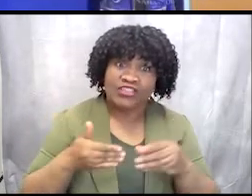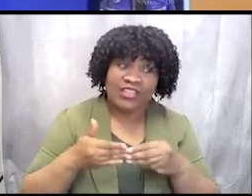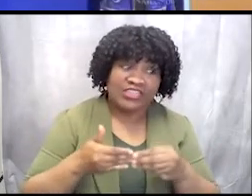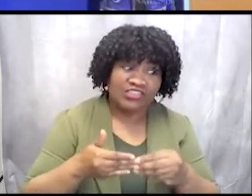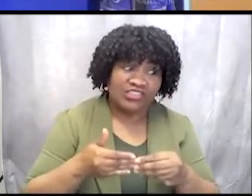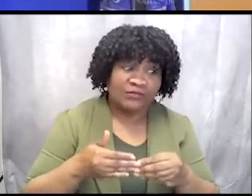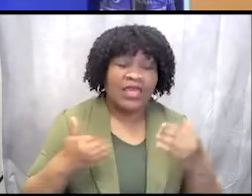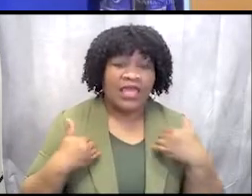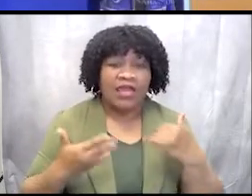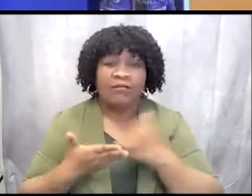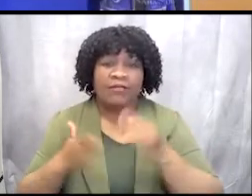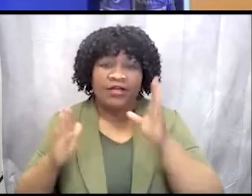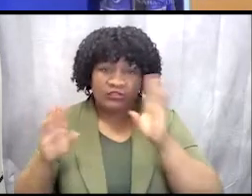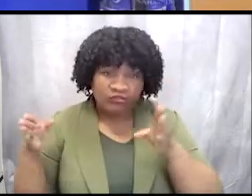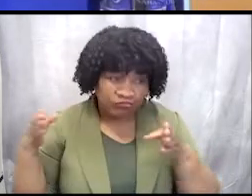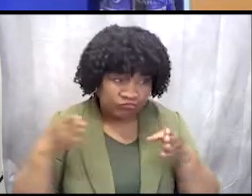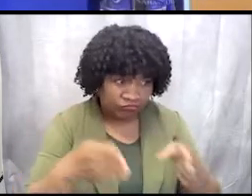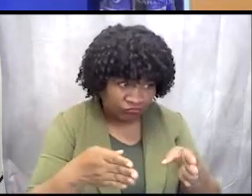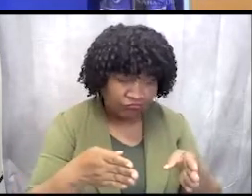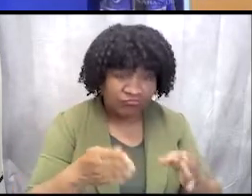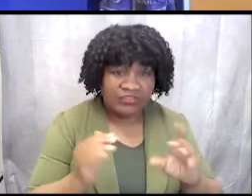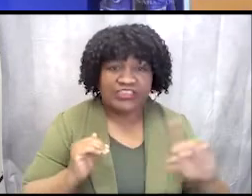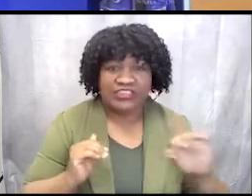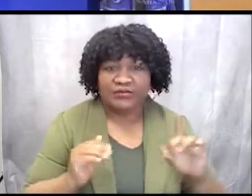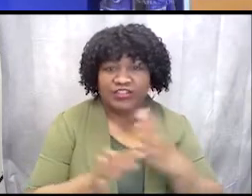and toward conditions favoring democratic freedom.